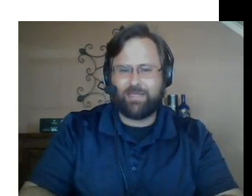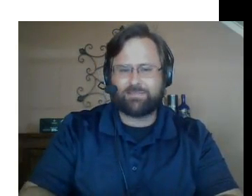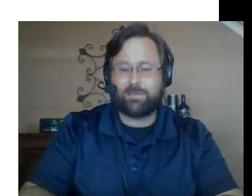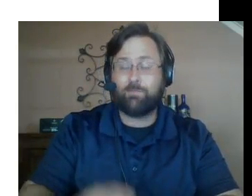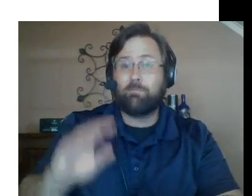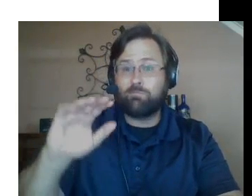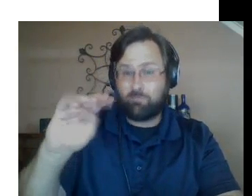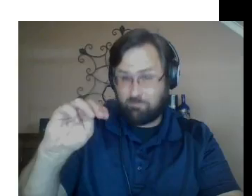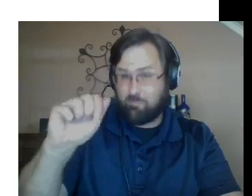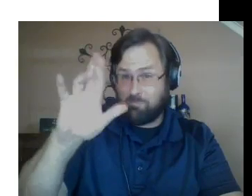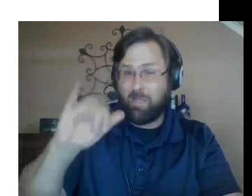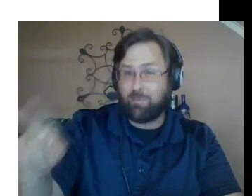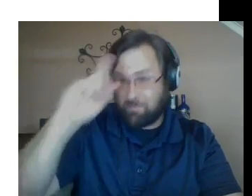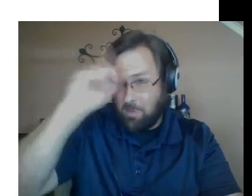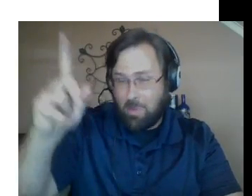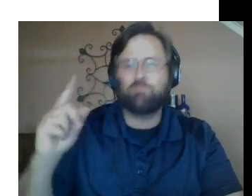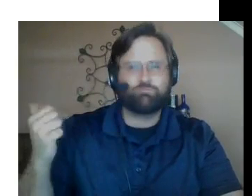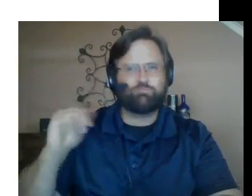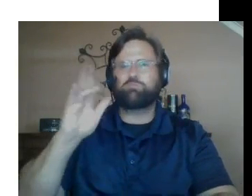the second sentence